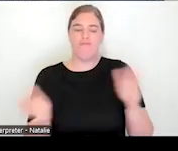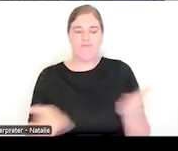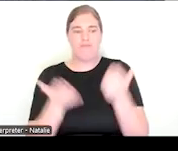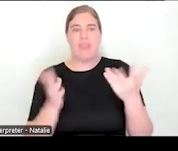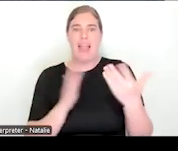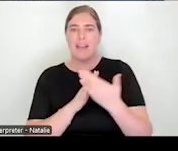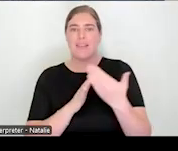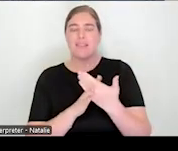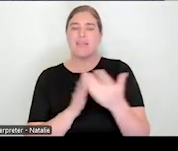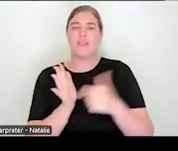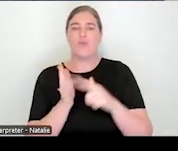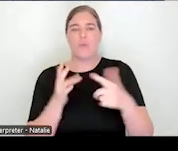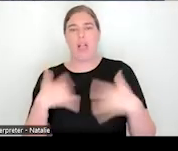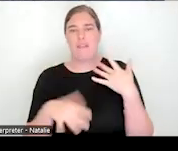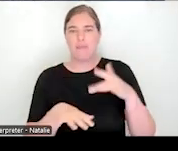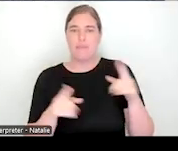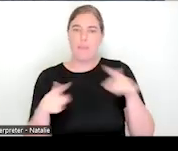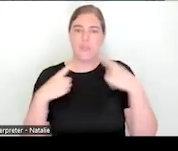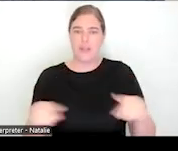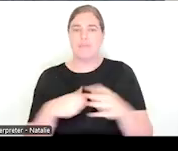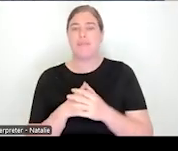and supporting people with disability, and increasing employment opportunities. I also